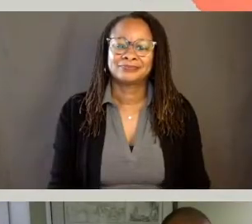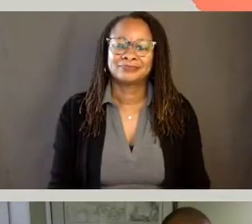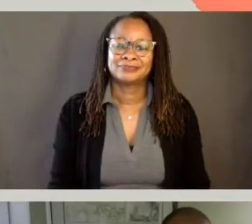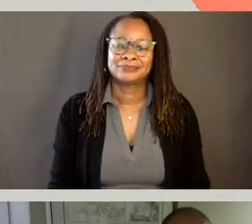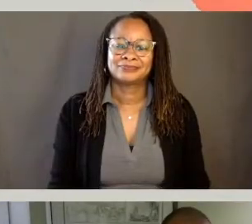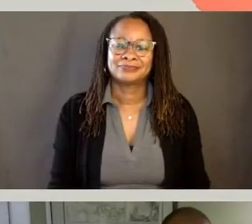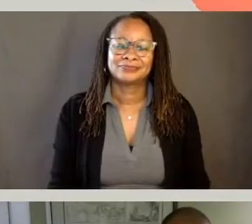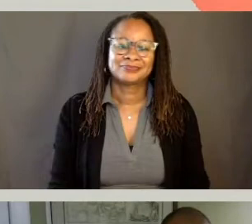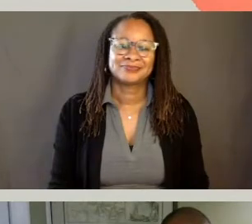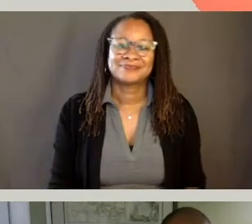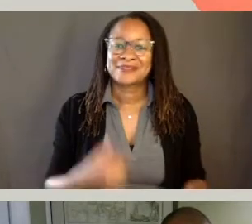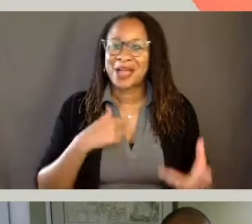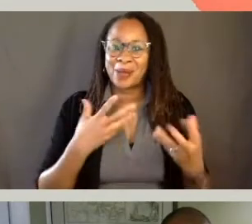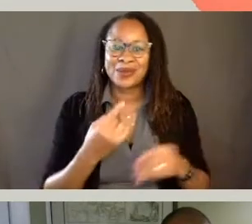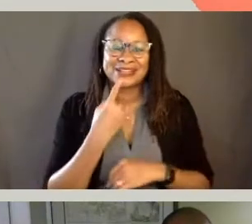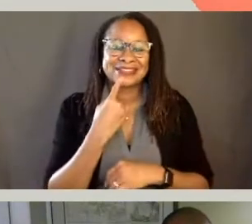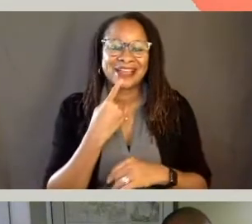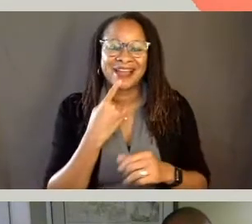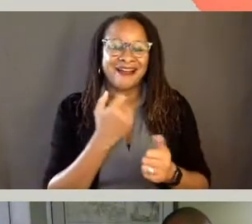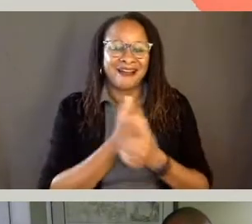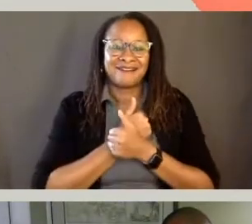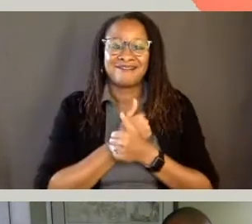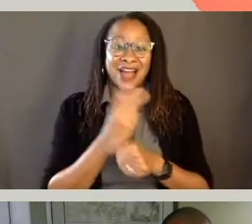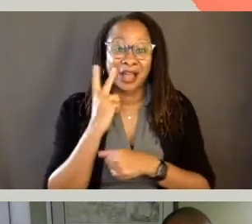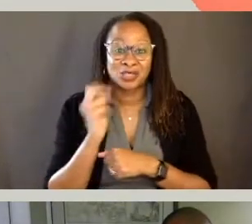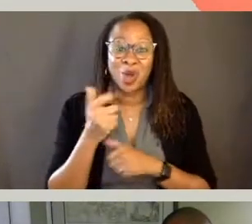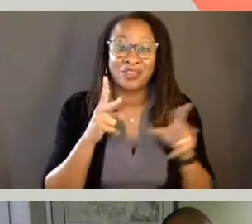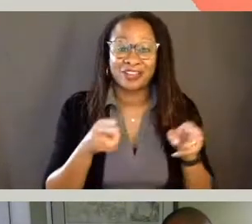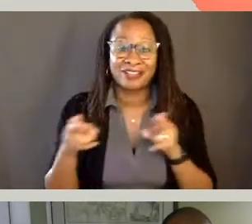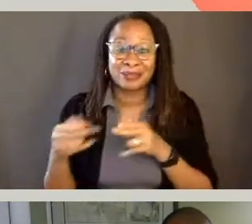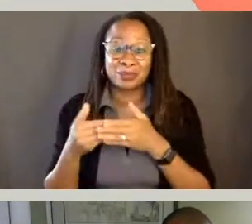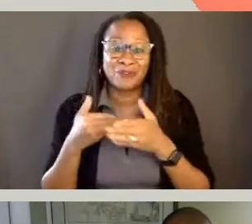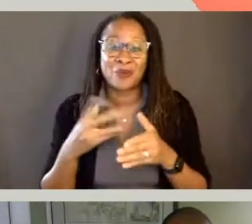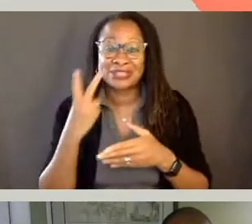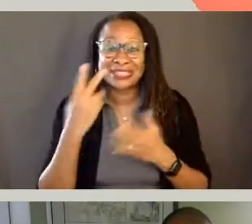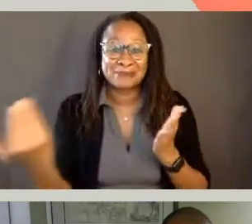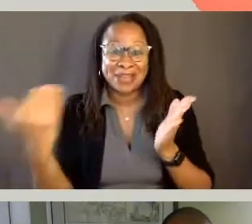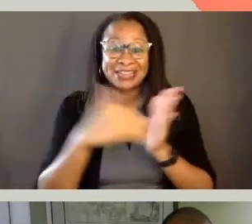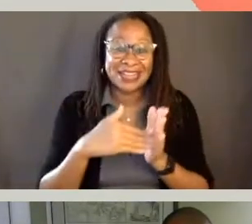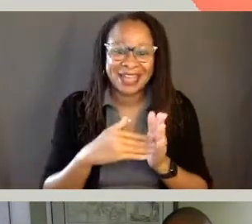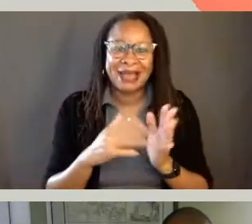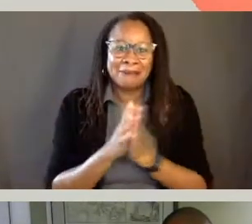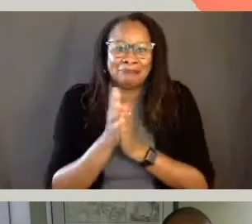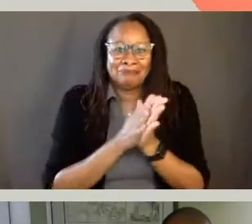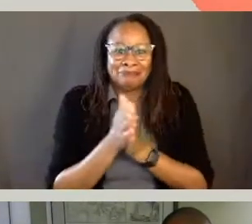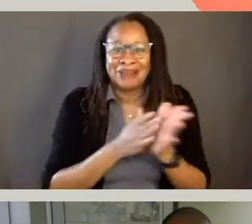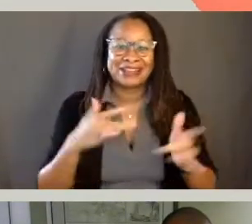I just wanna say, like, I'm loving. Well, I got to see all these clips before, so getting to see them again it get to meet even more excited again.